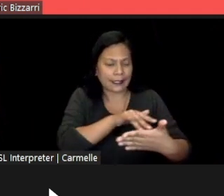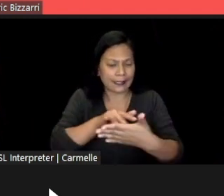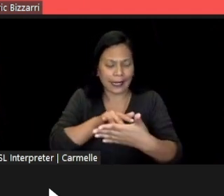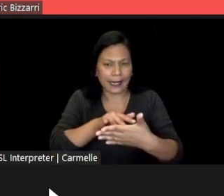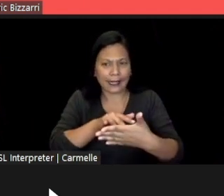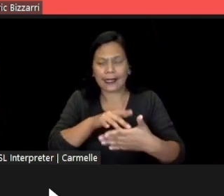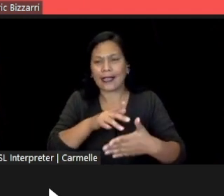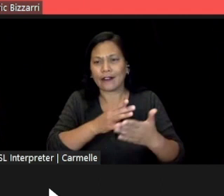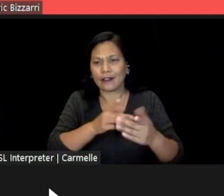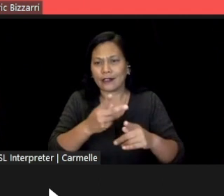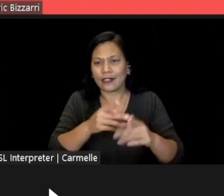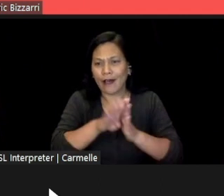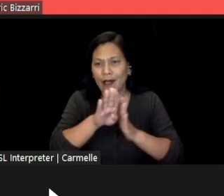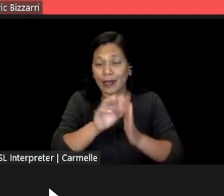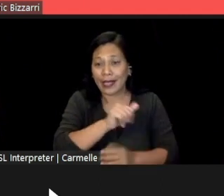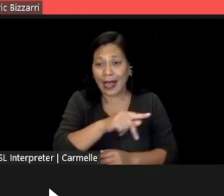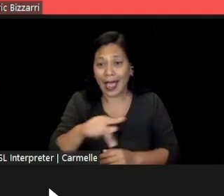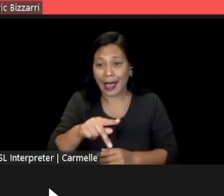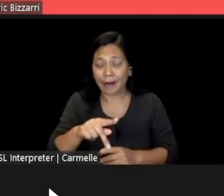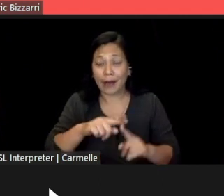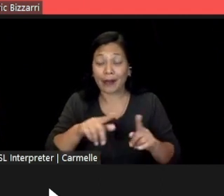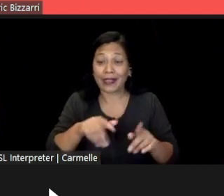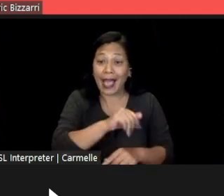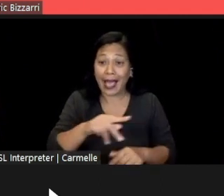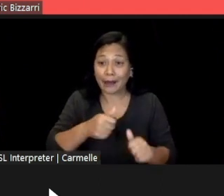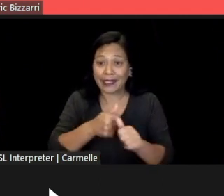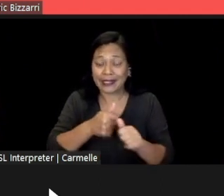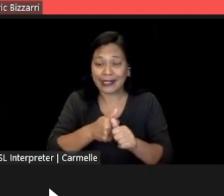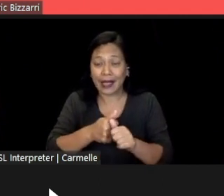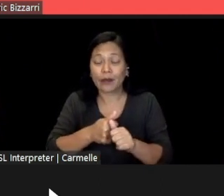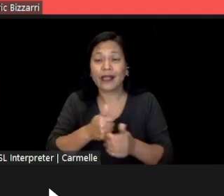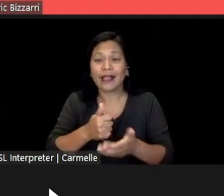autism and young kids, but they, the app is a game and they're saying, no, no, it's a game, but it's